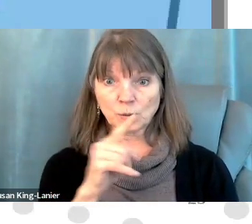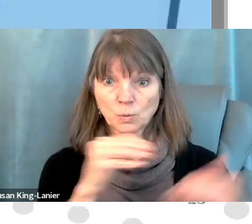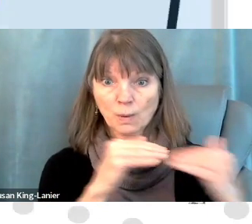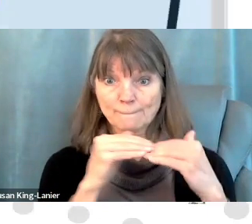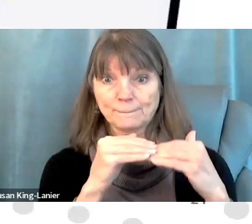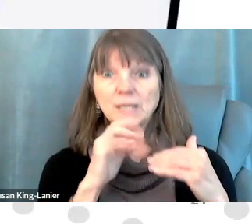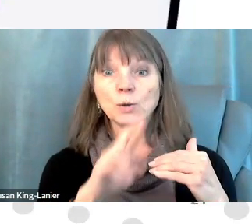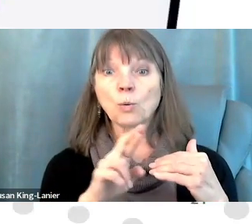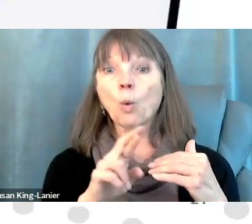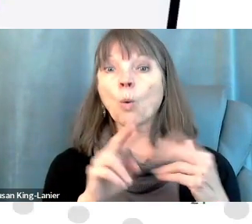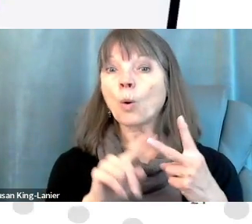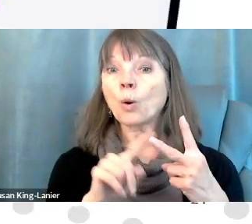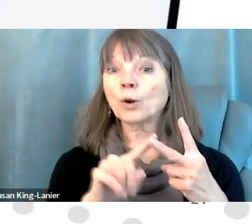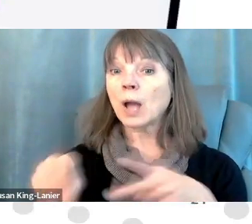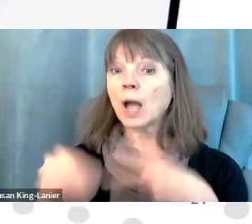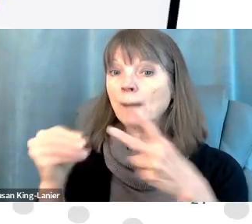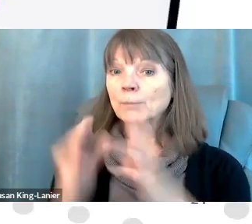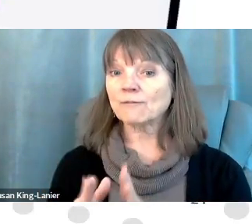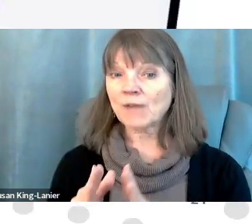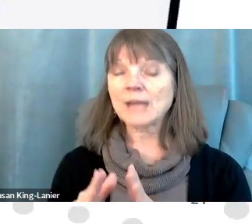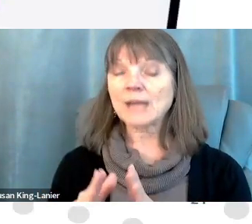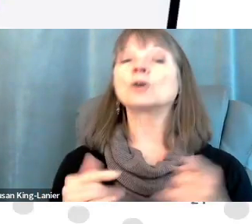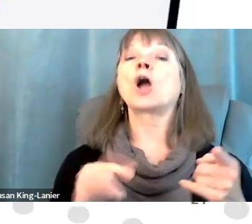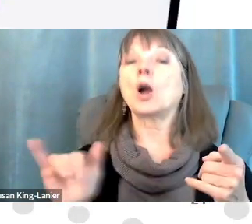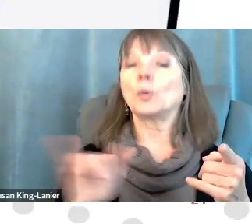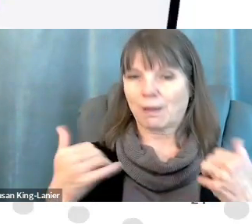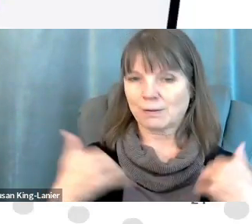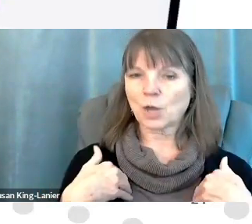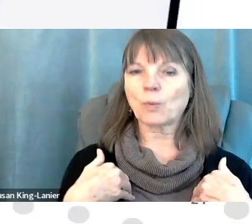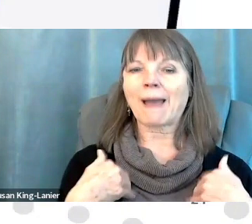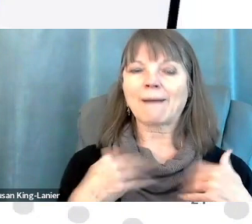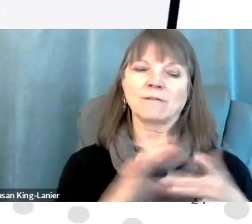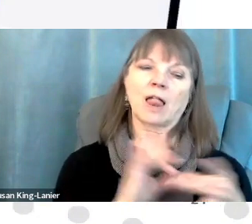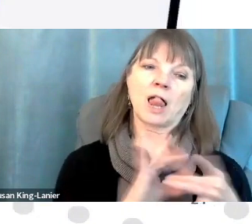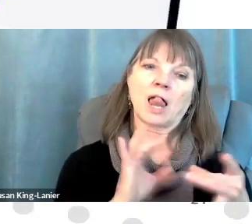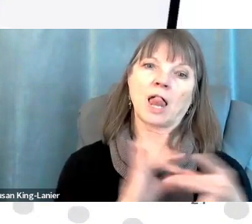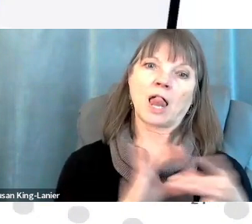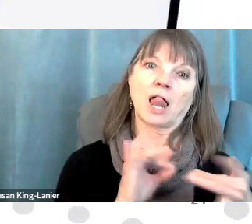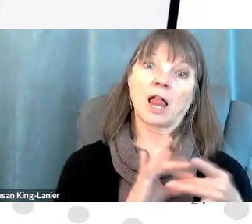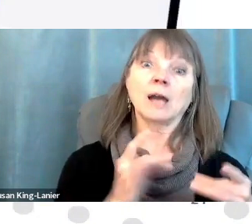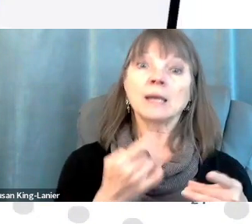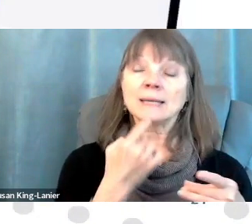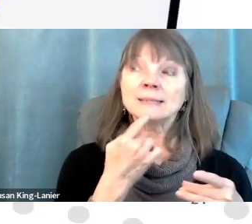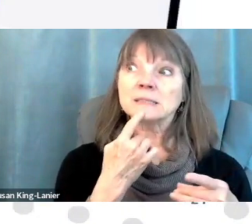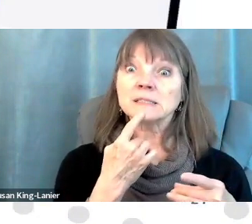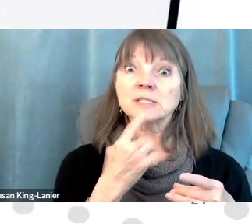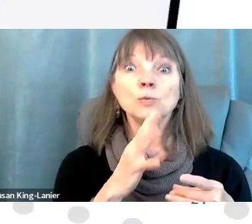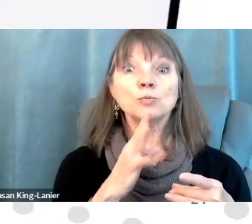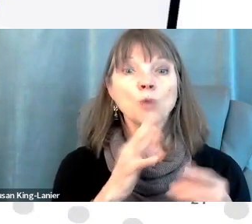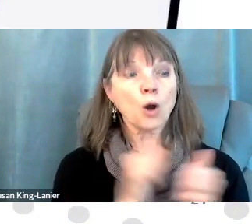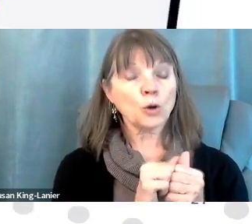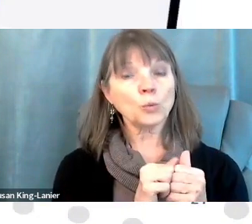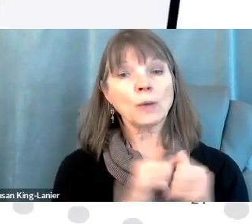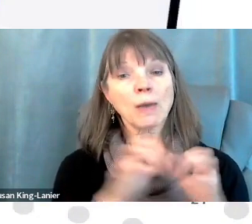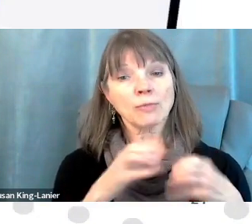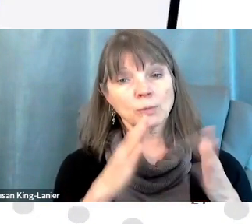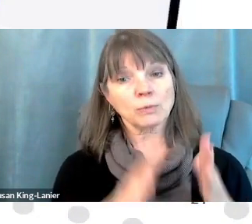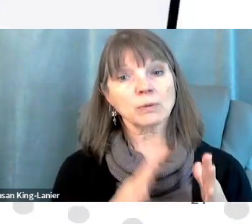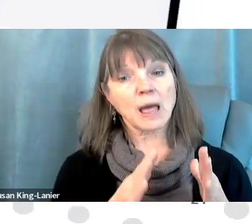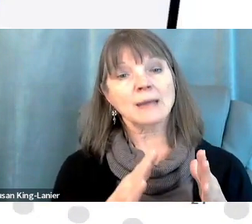Also, if you're a peer or your provider, we also are happy to provide a script to where you can talk with your clients about Connections app,